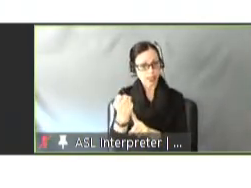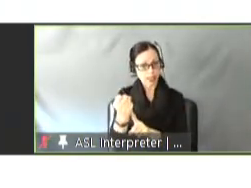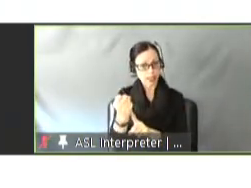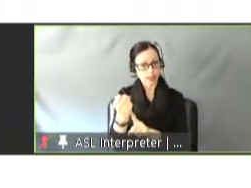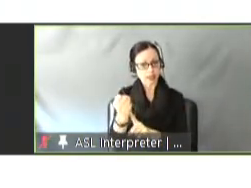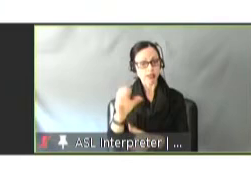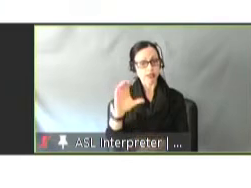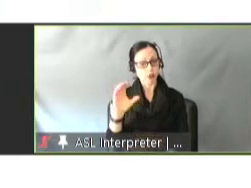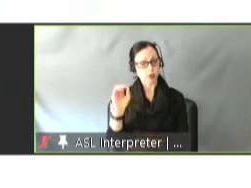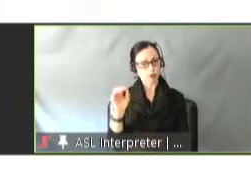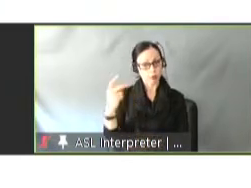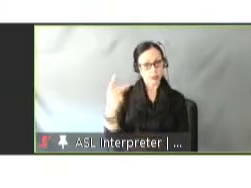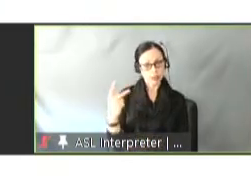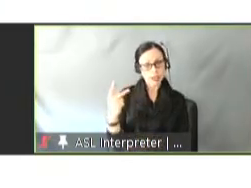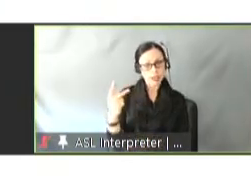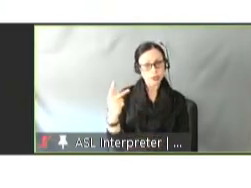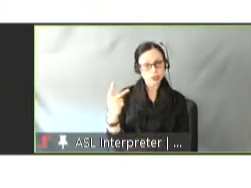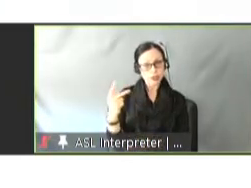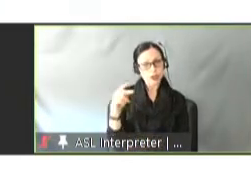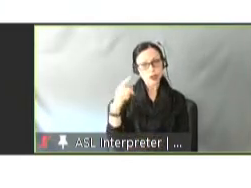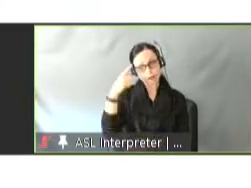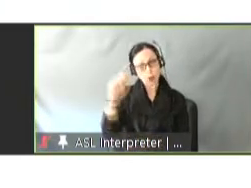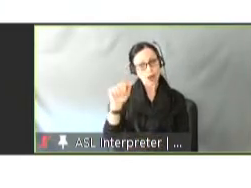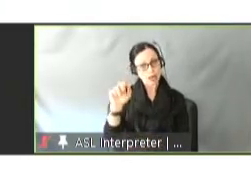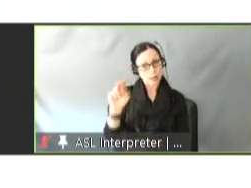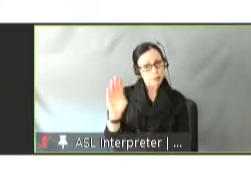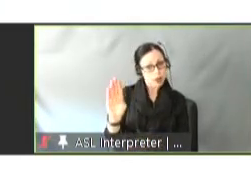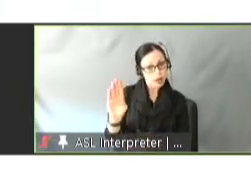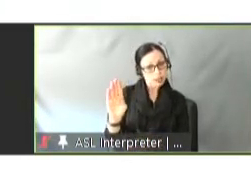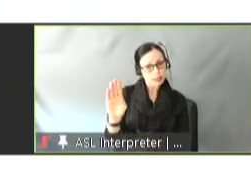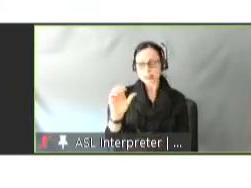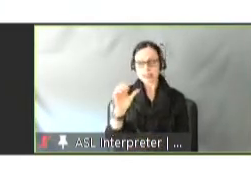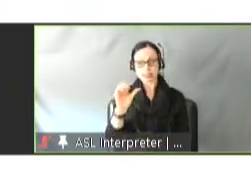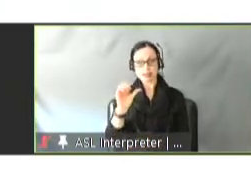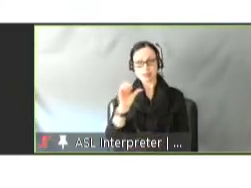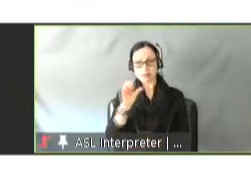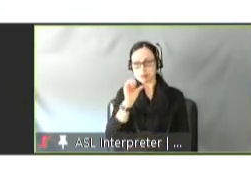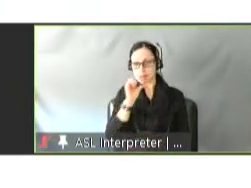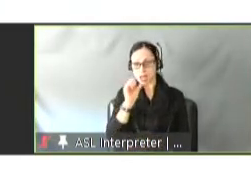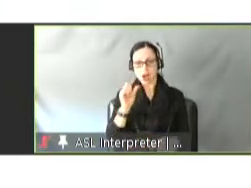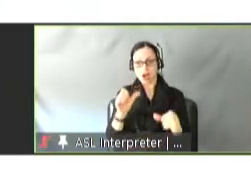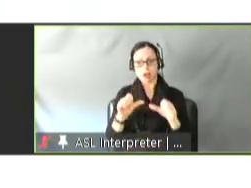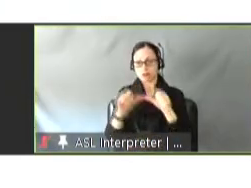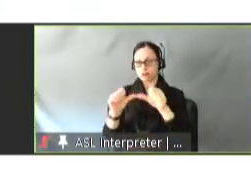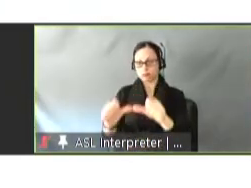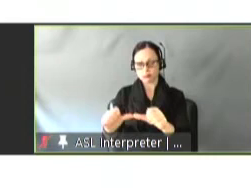antibodies actually do not pan out, because it is a year later following two doses of the vaccine.